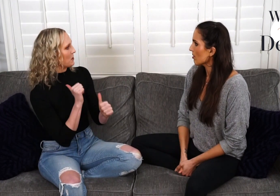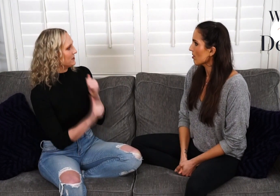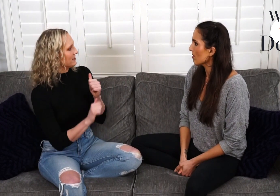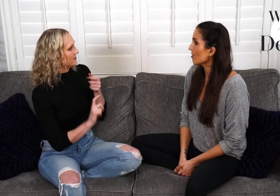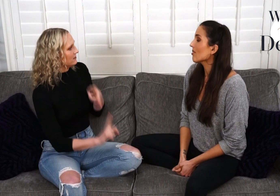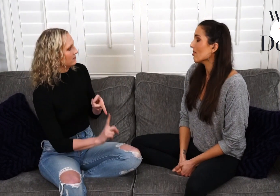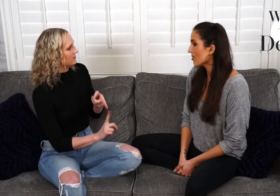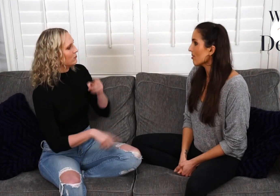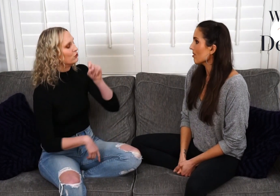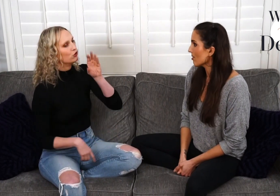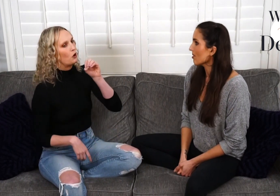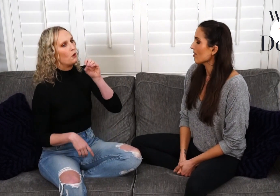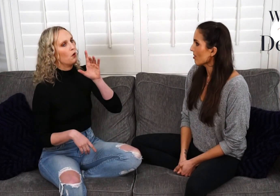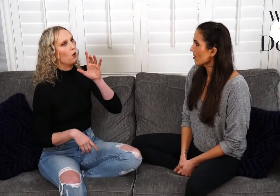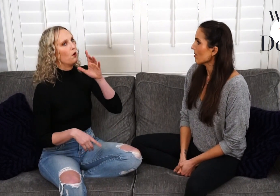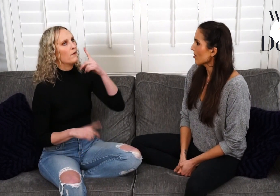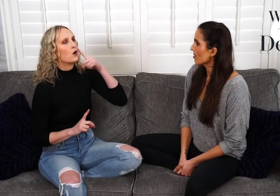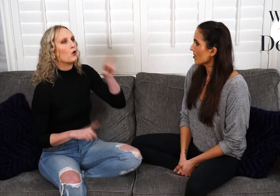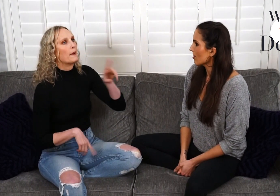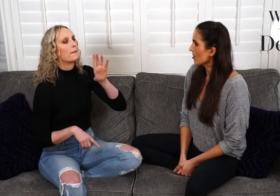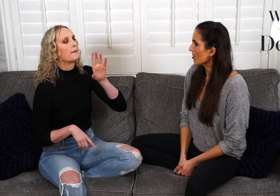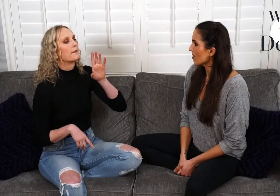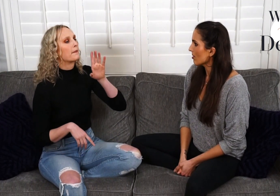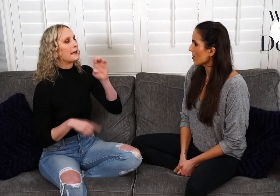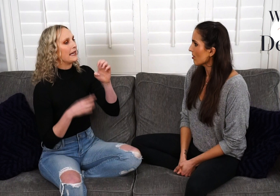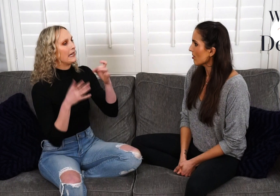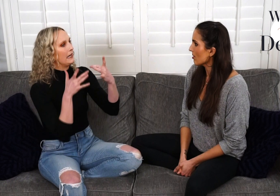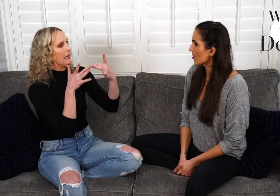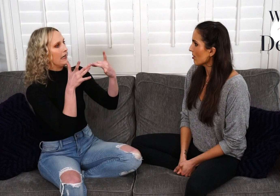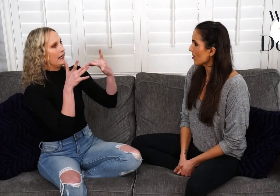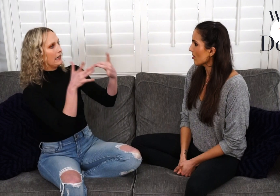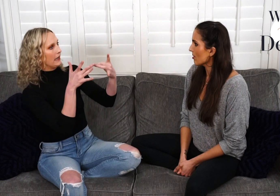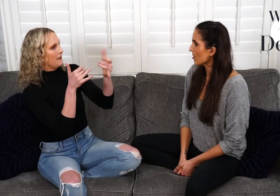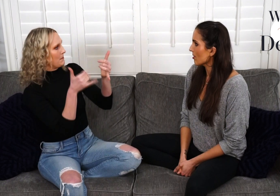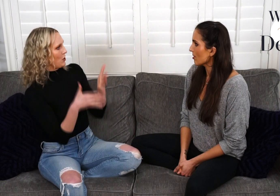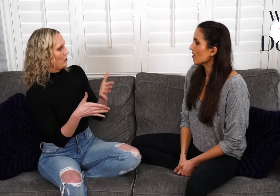you played Sports. So with you being a star player